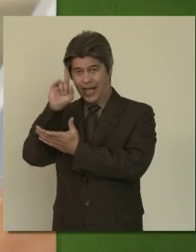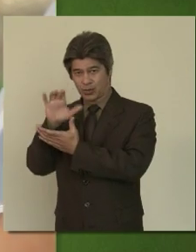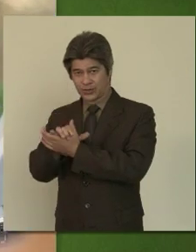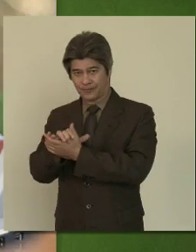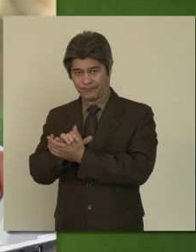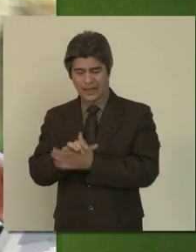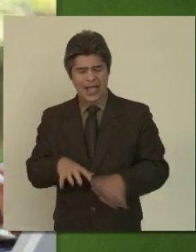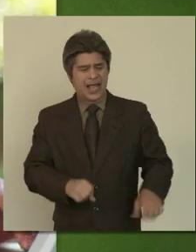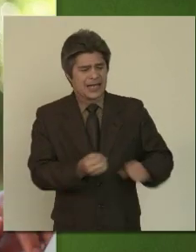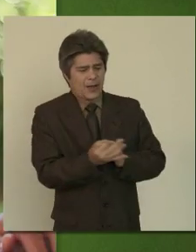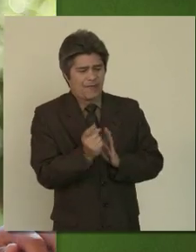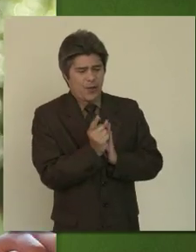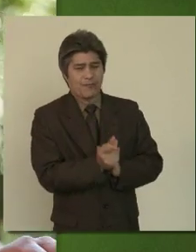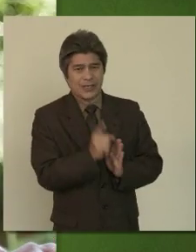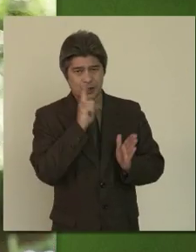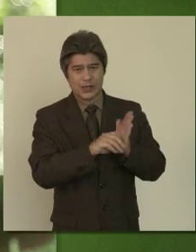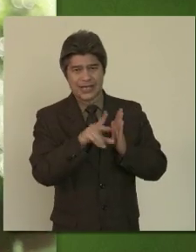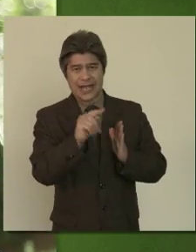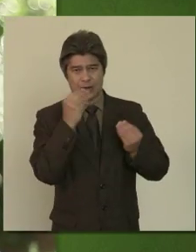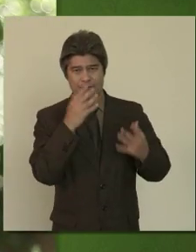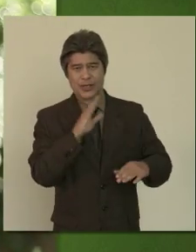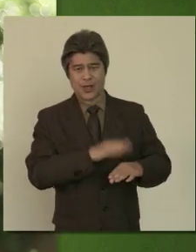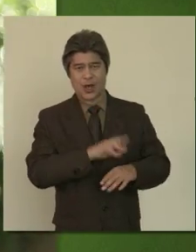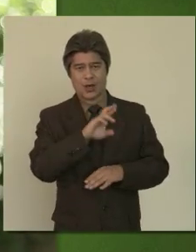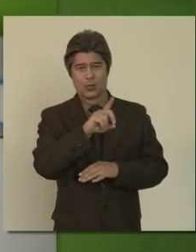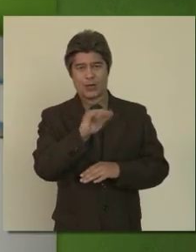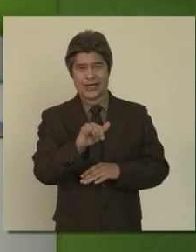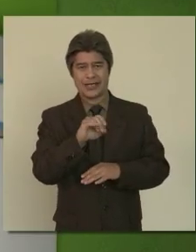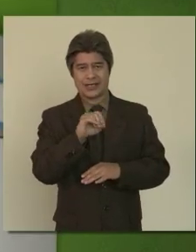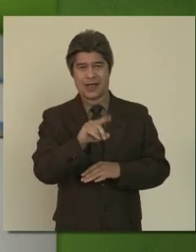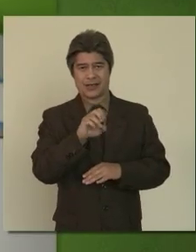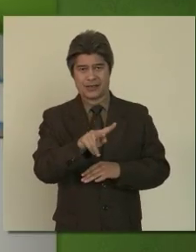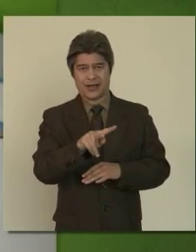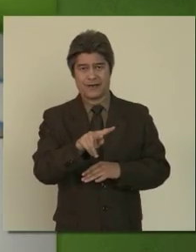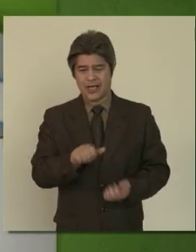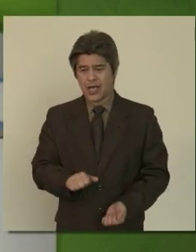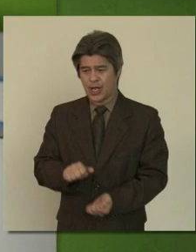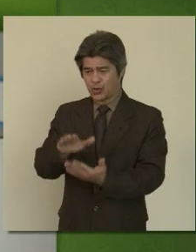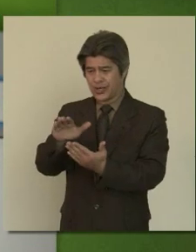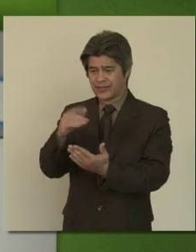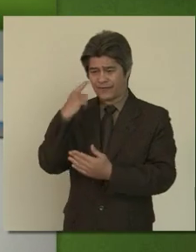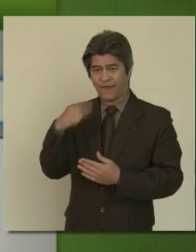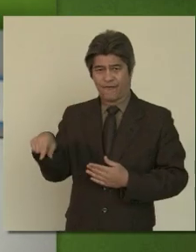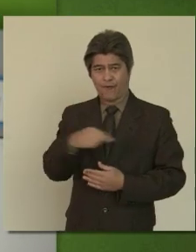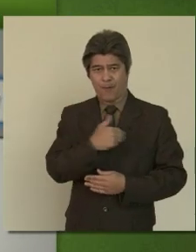Take a few minutes to check out the information on Ready.gov specifically addressing members of the military and their families.